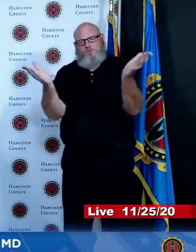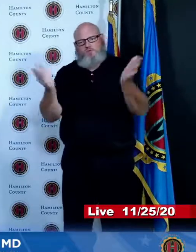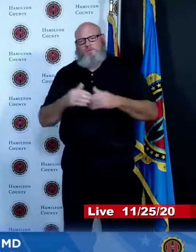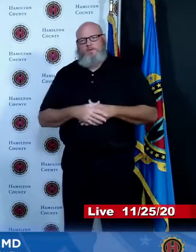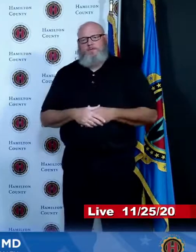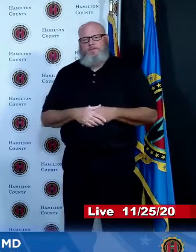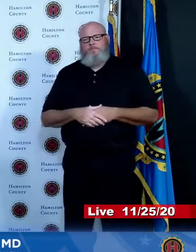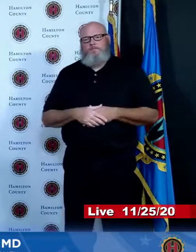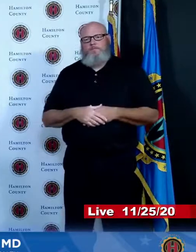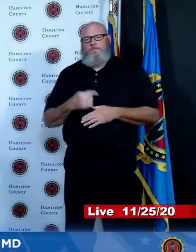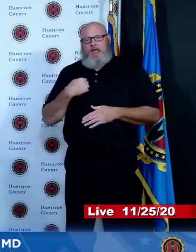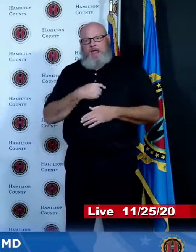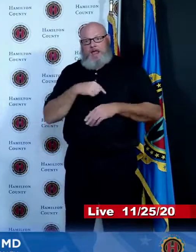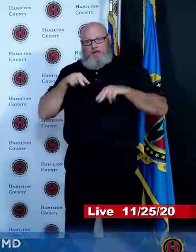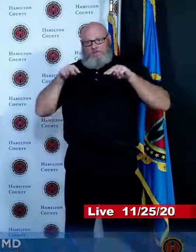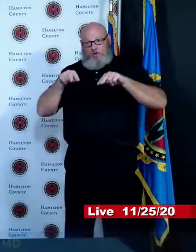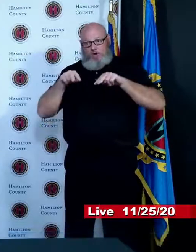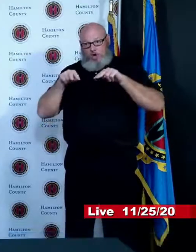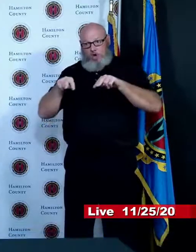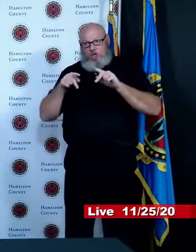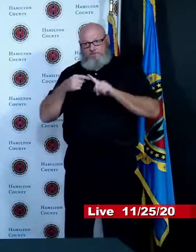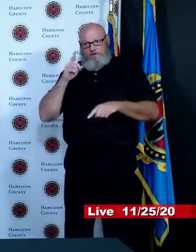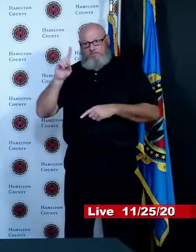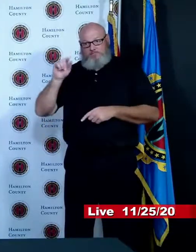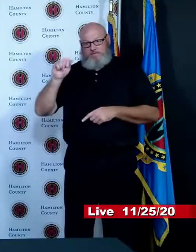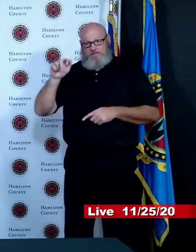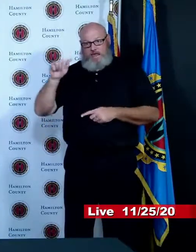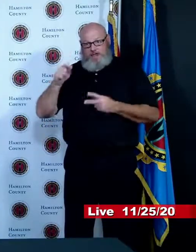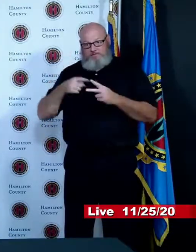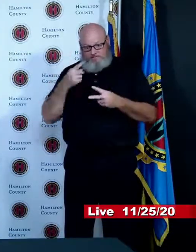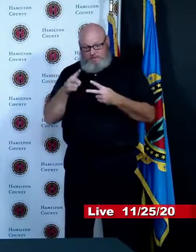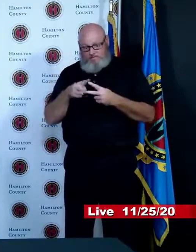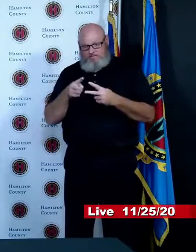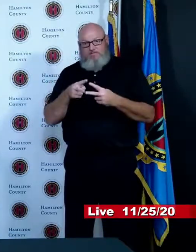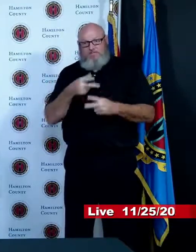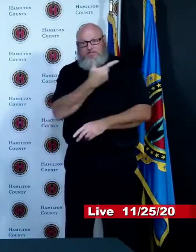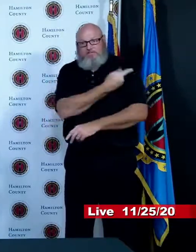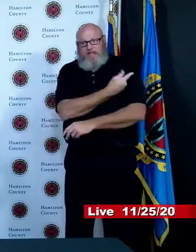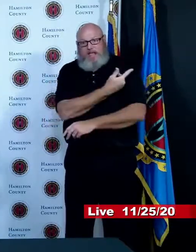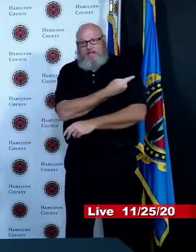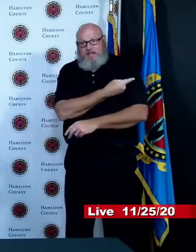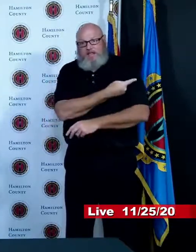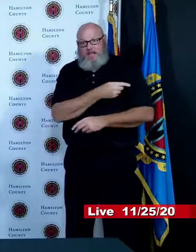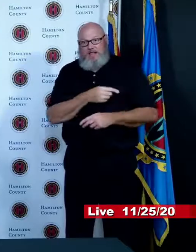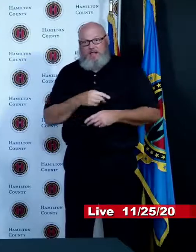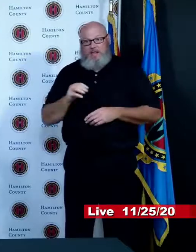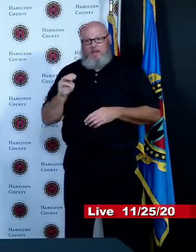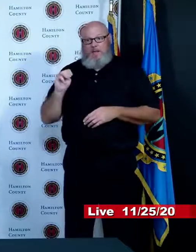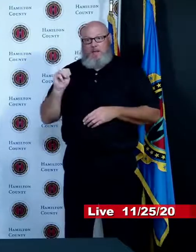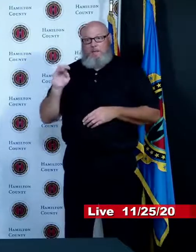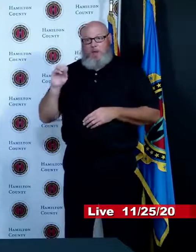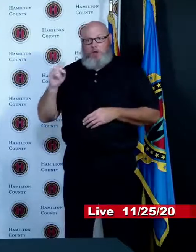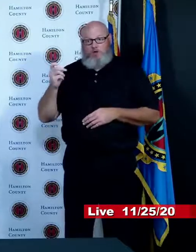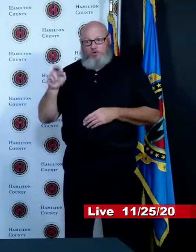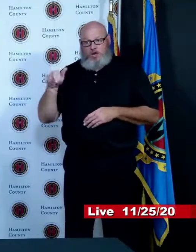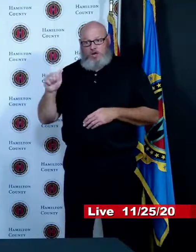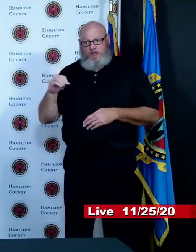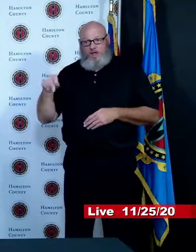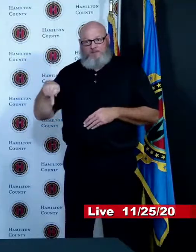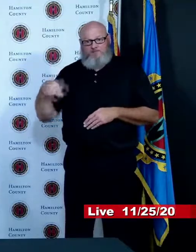really good my husband's actually in one of the studies and so I'm hopeful that it plays out